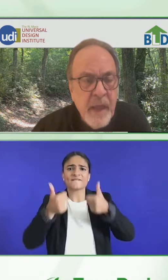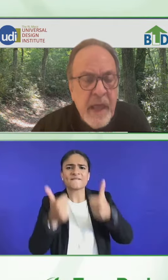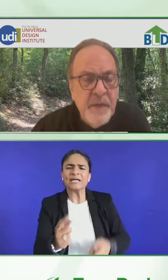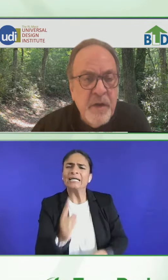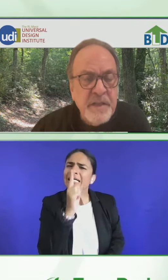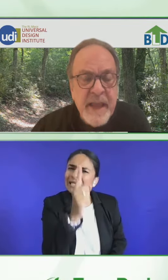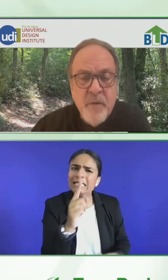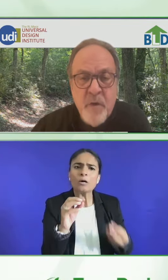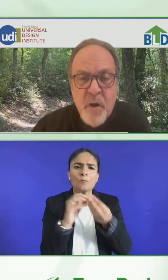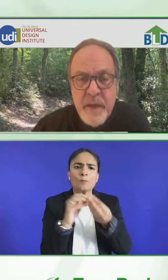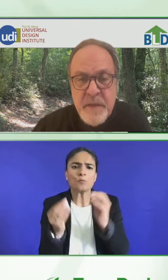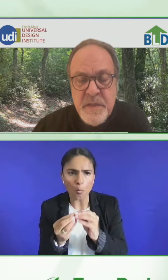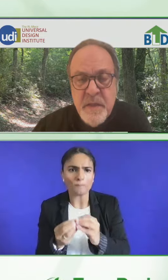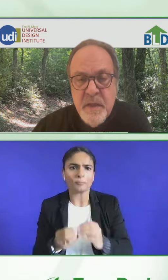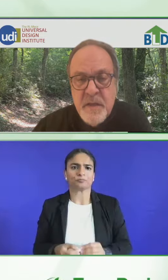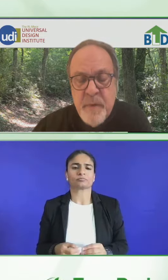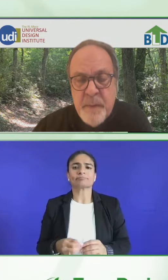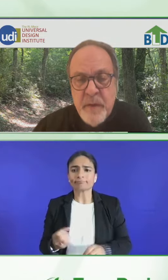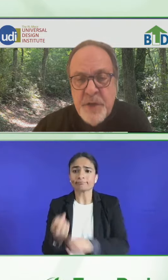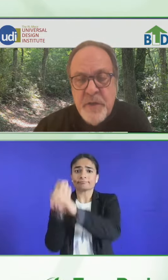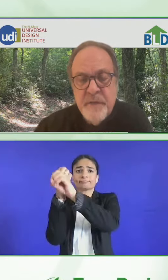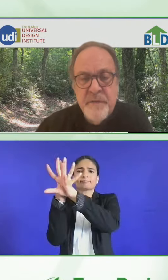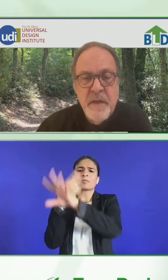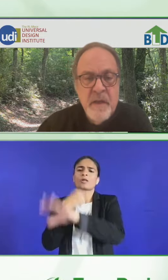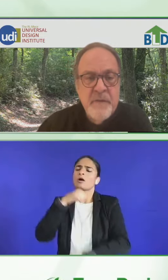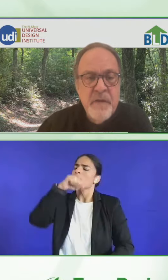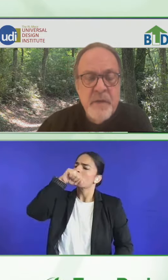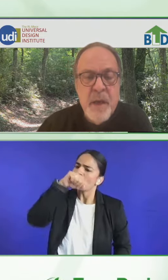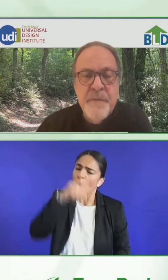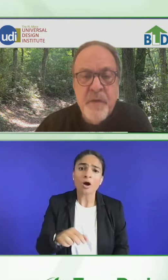And there is now growing this population of kind of comfort